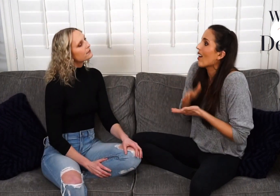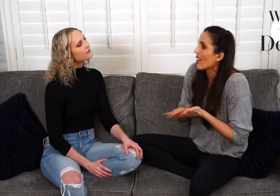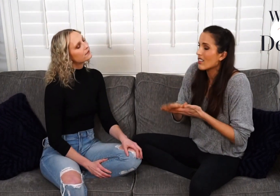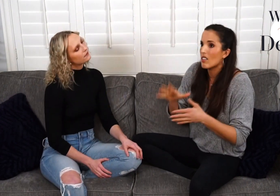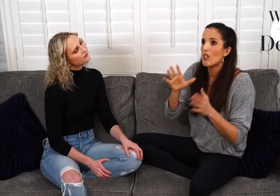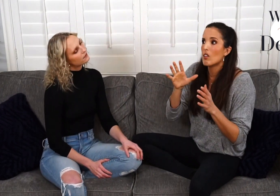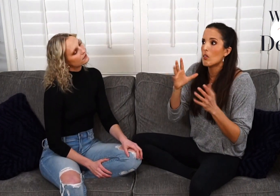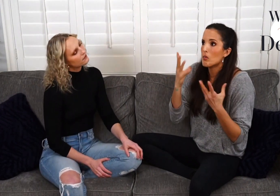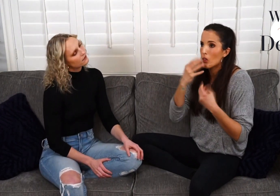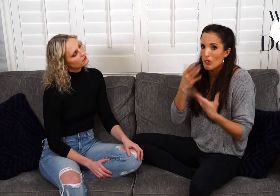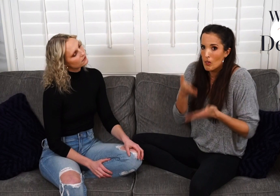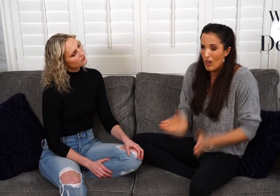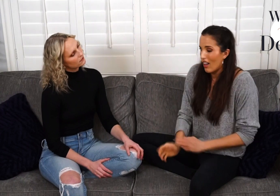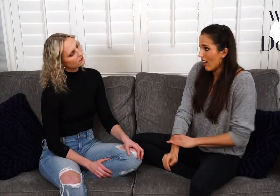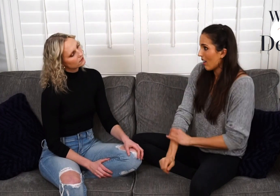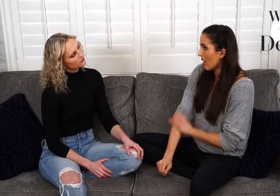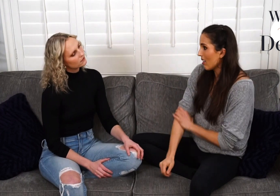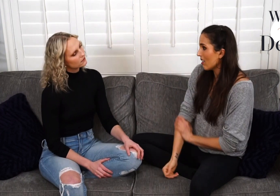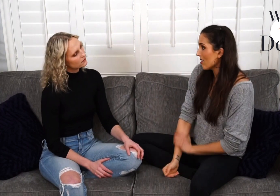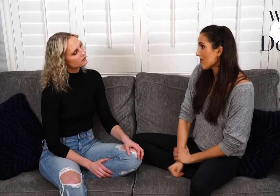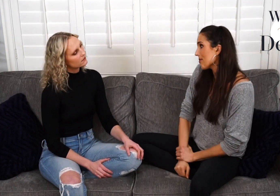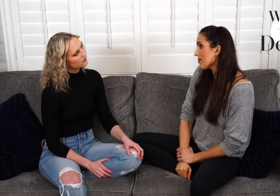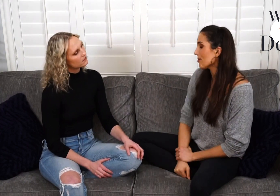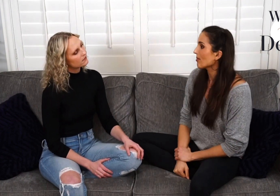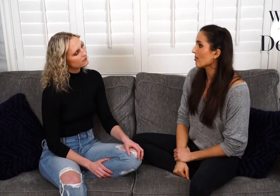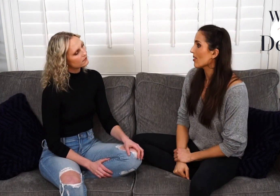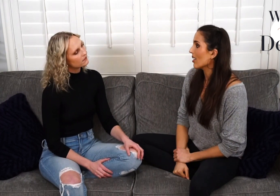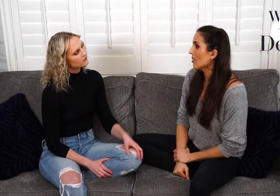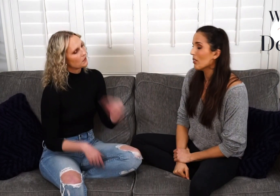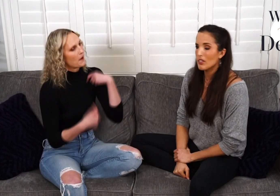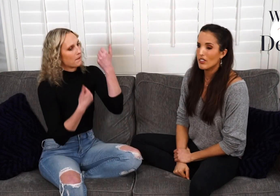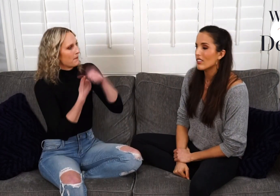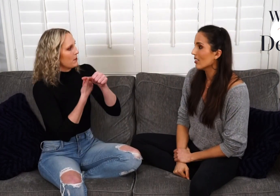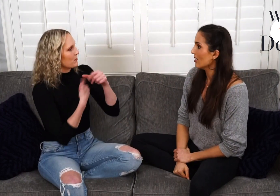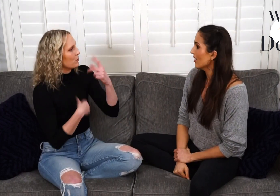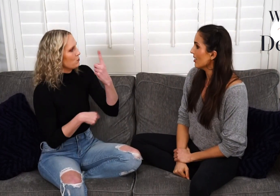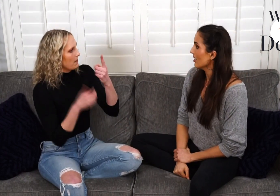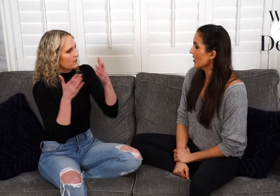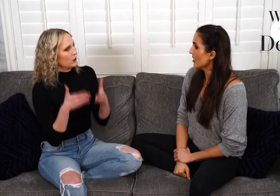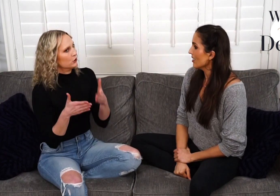in a nice beautiful positive way. - And I remember